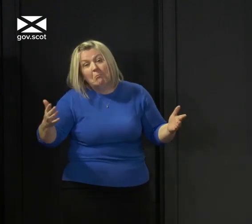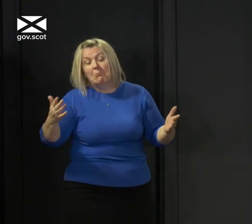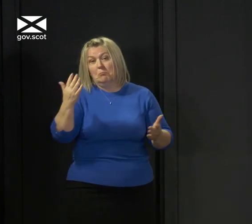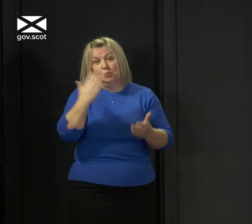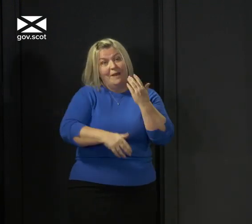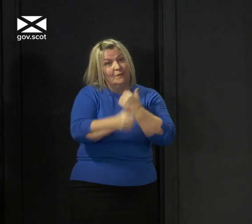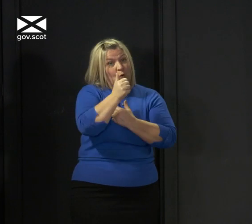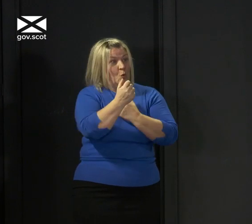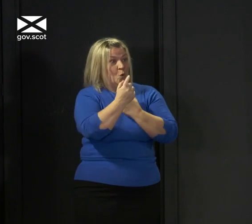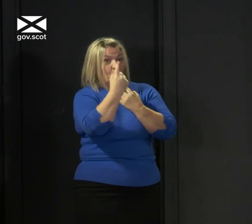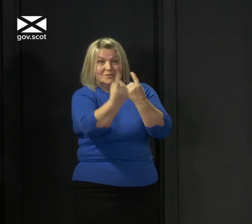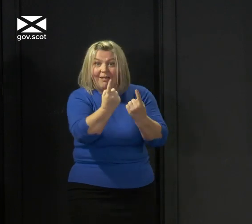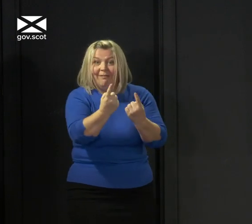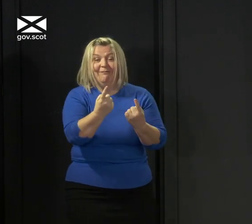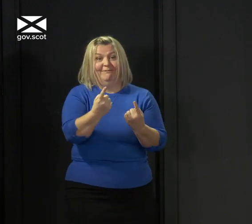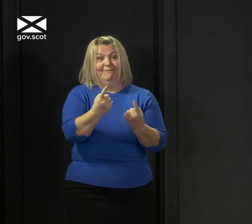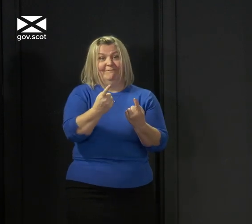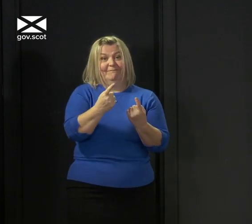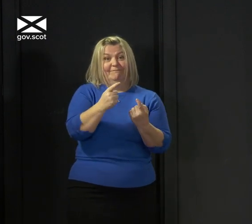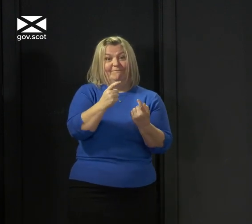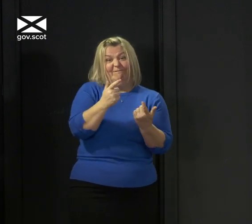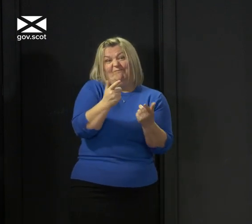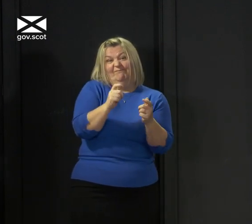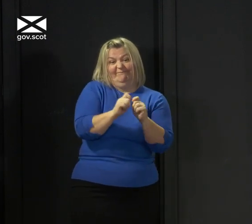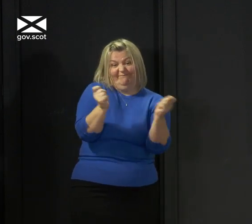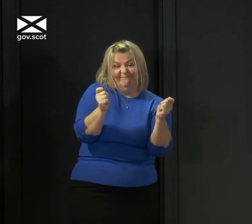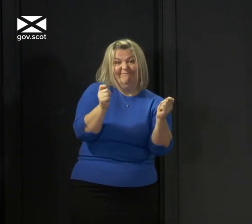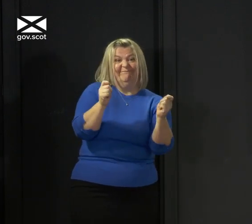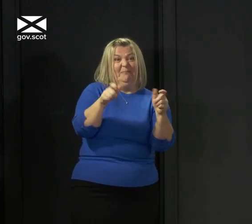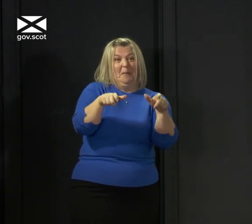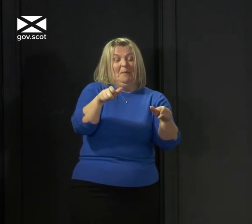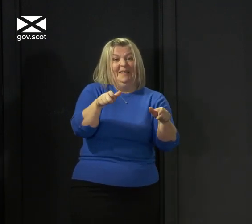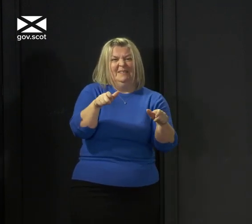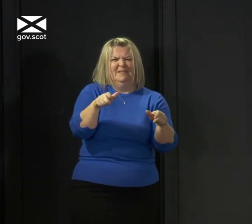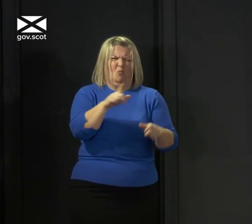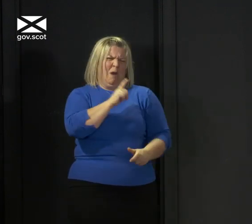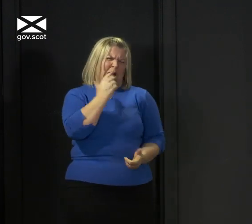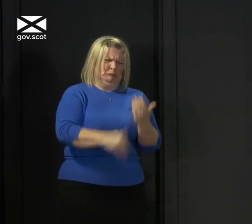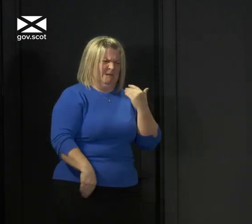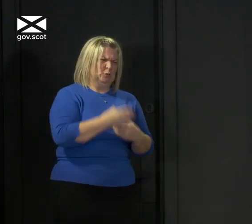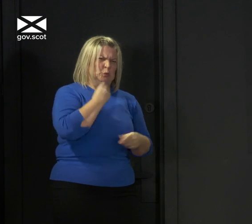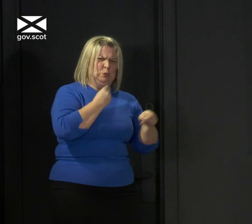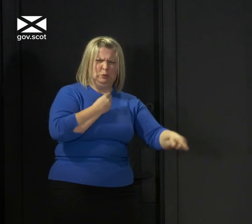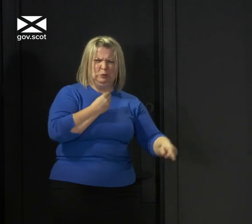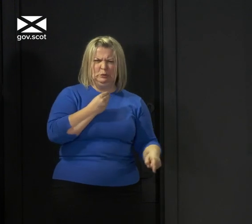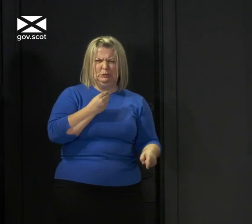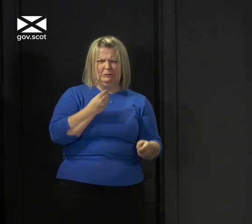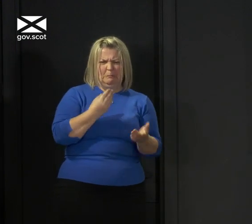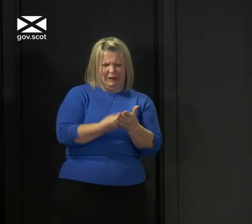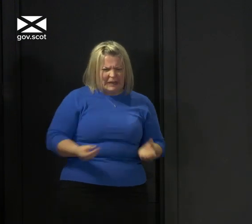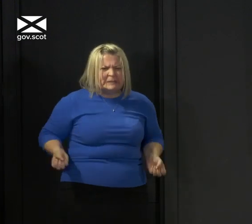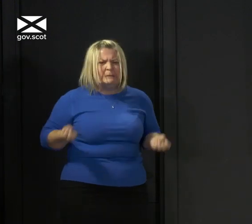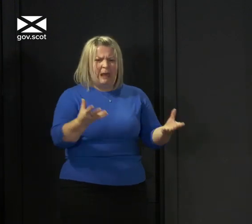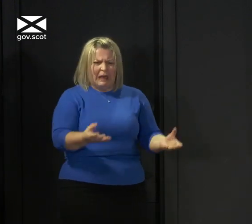others who look back and say why did you do that if he didn't need it but let me be absolutely candid I would rather be in the position of looking back and